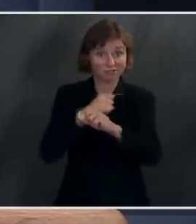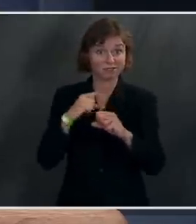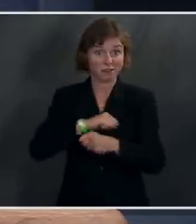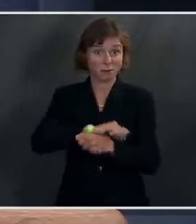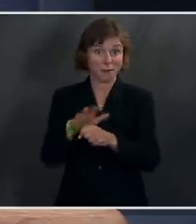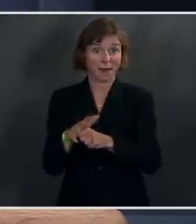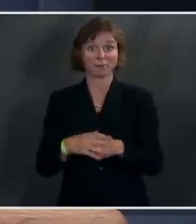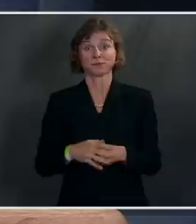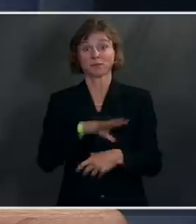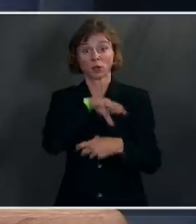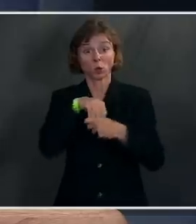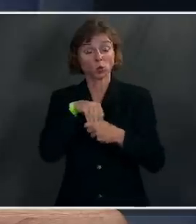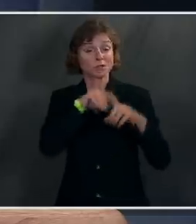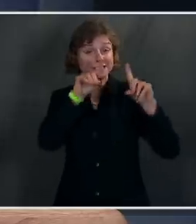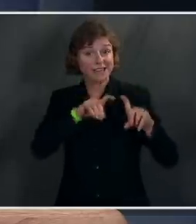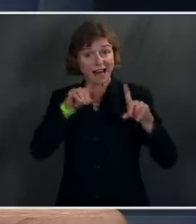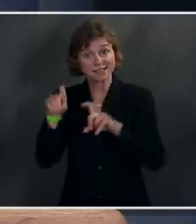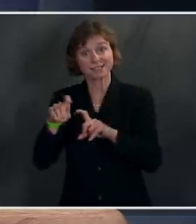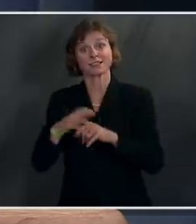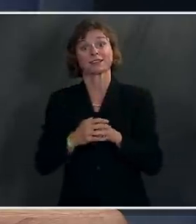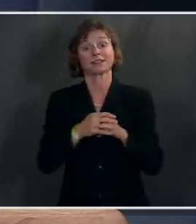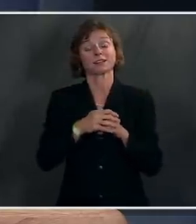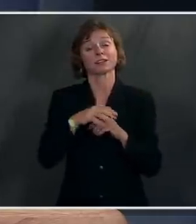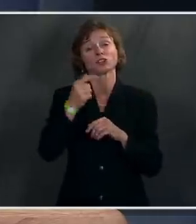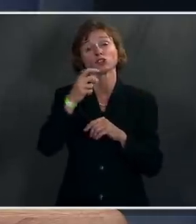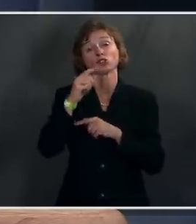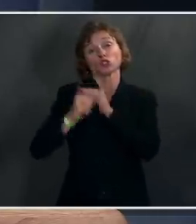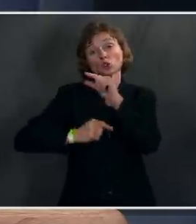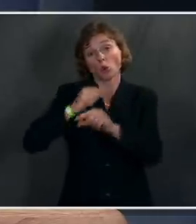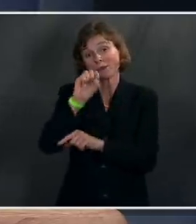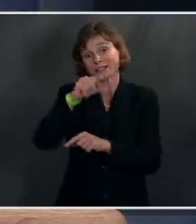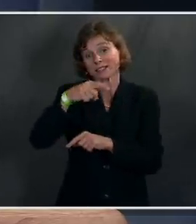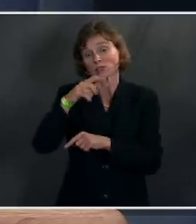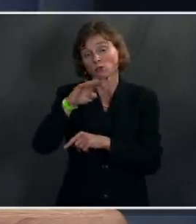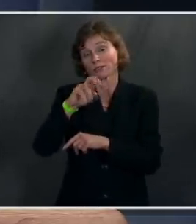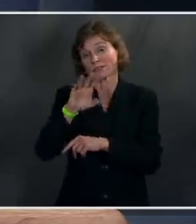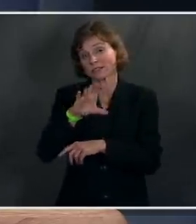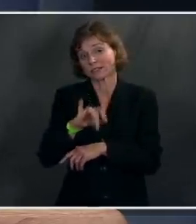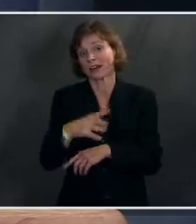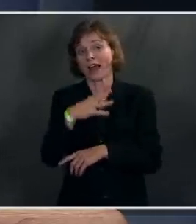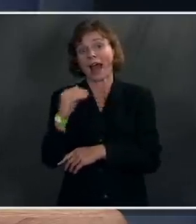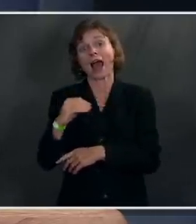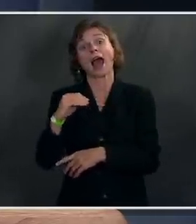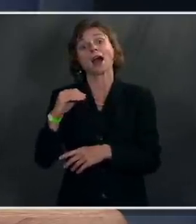genetic sequencing and mass vaccination centers. Last we announced that we would increase weekly